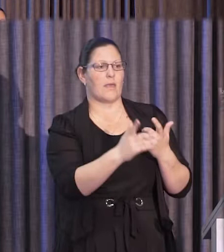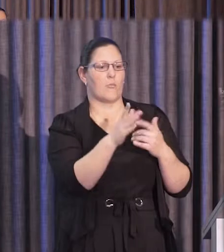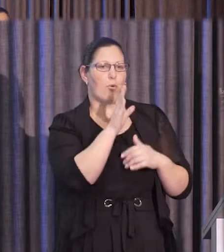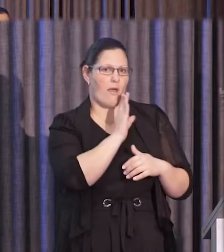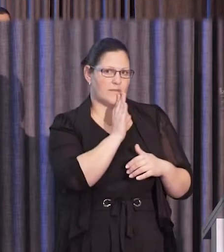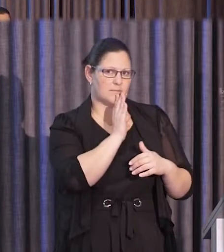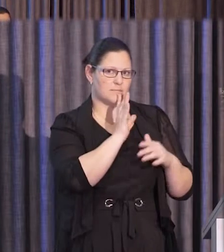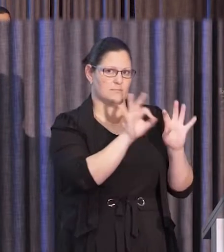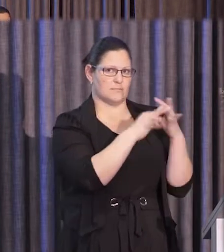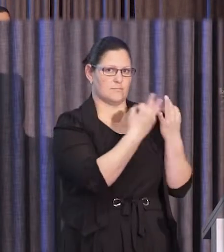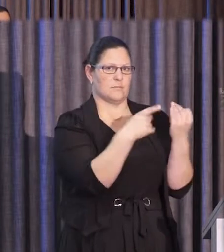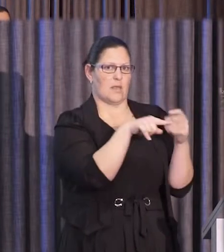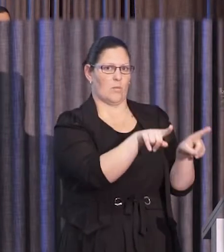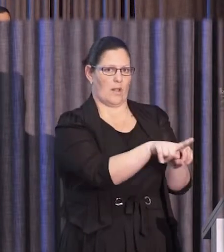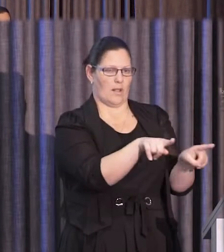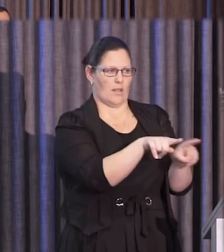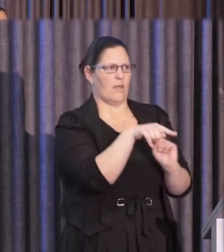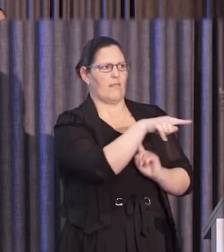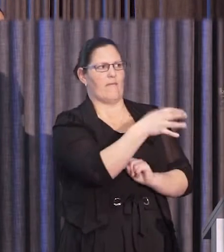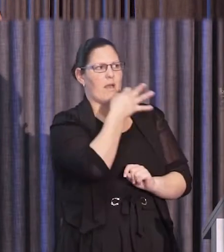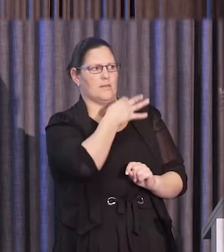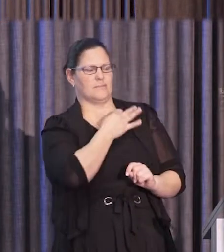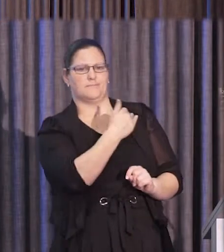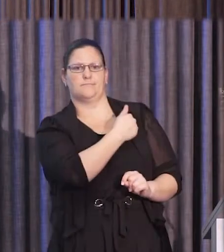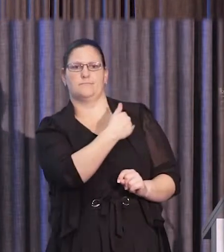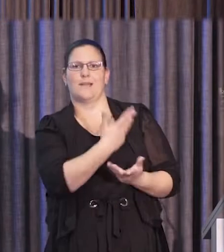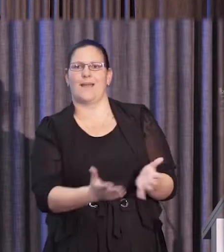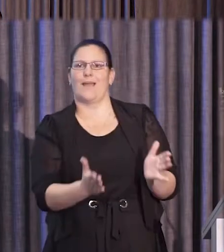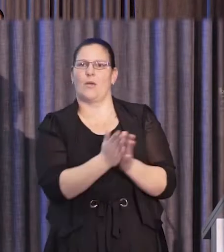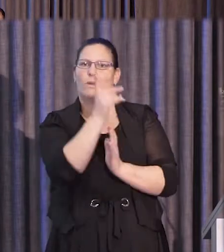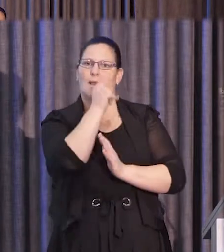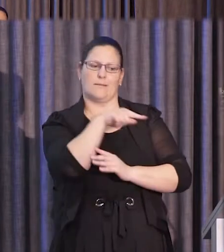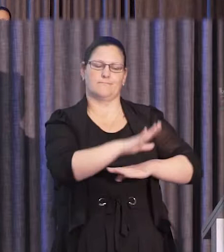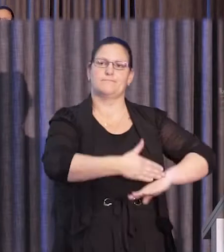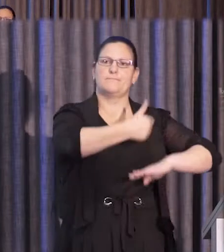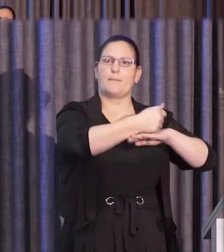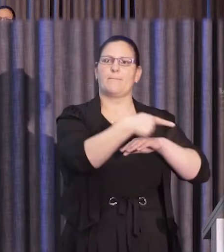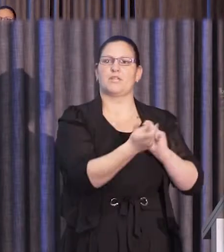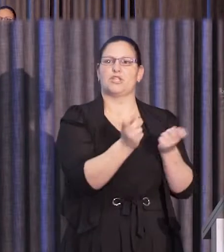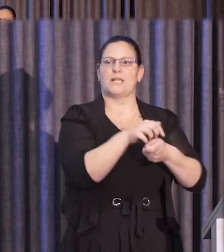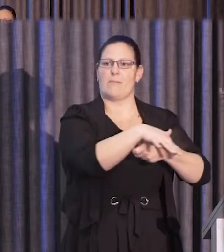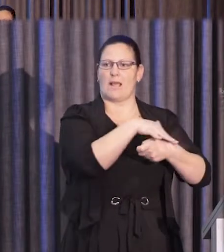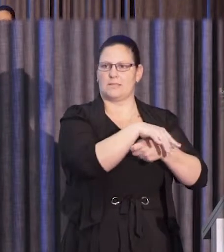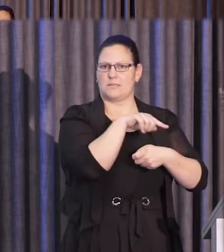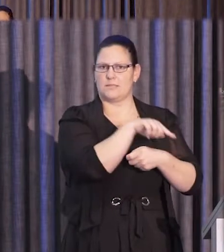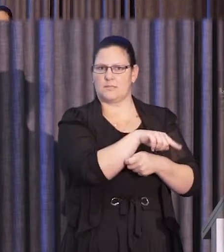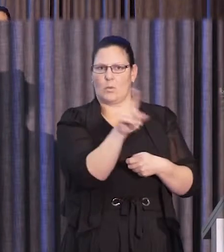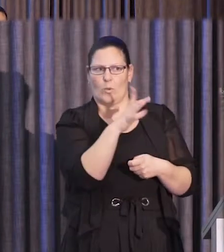saying to us, how do we get a Changing Places Space in this facility? What does it look like, what do we need to consider?